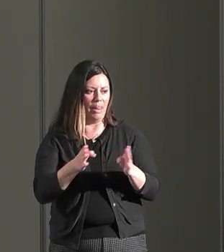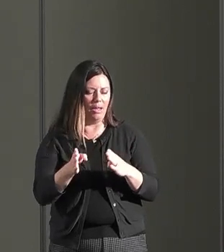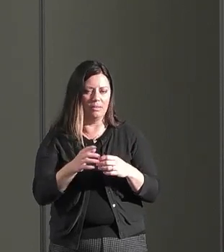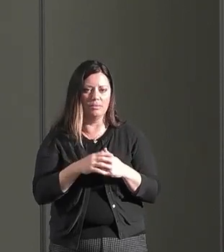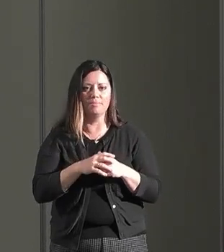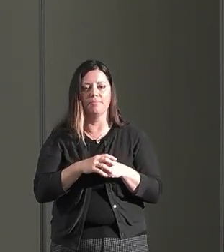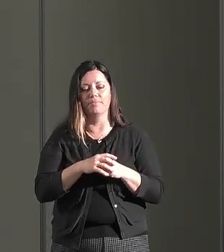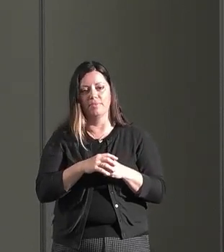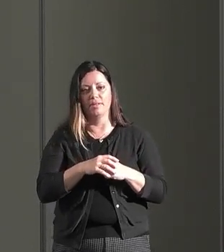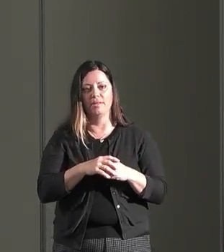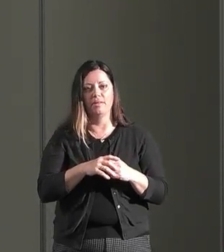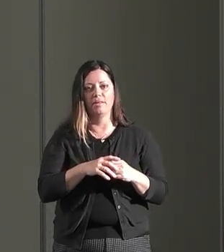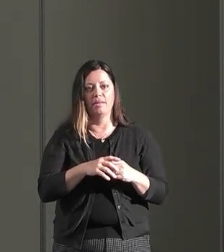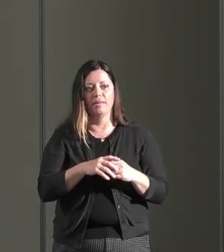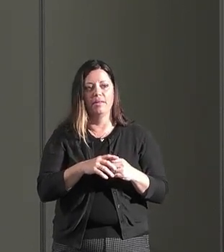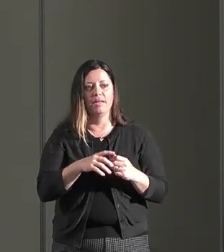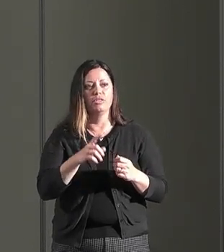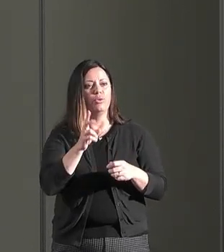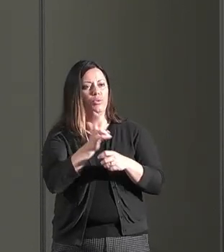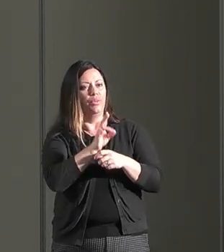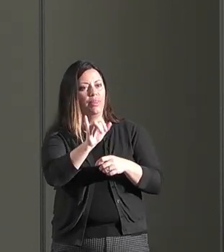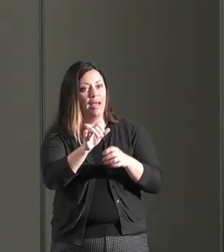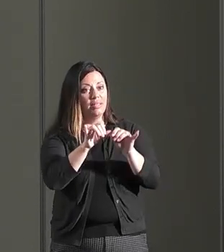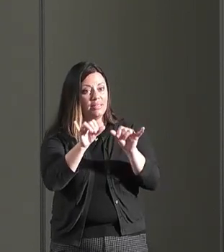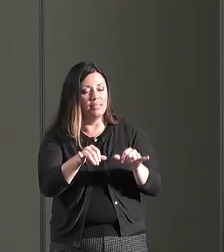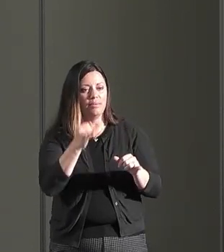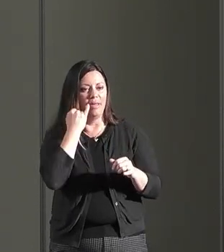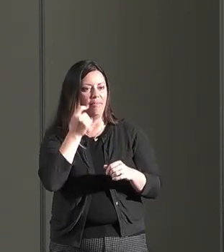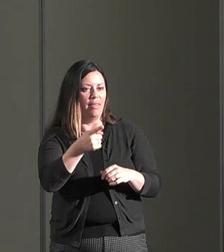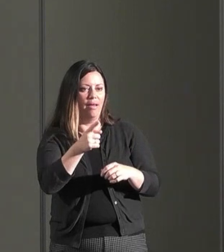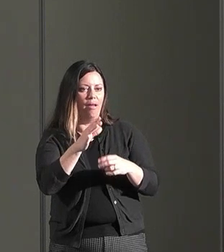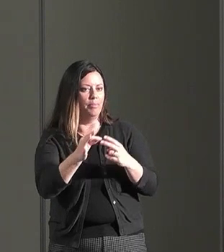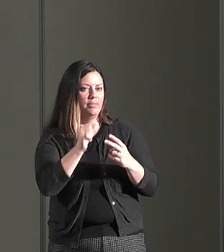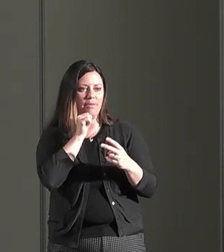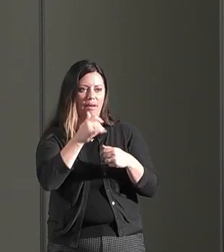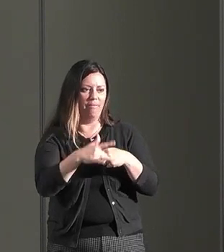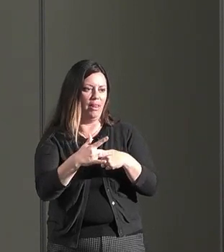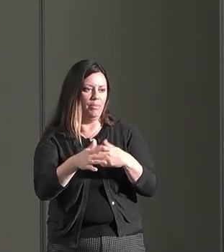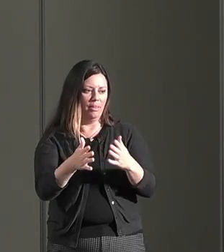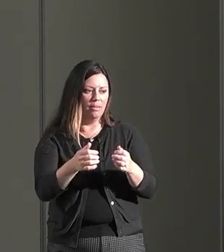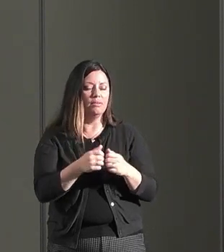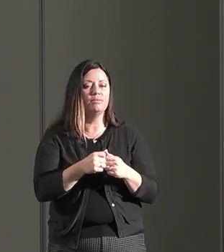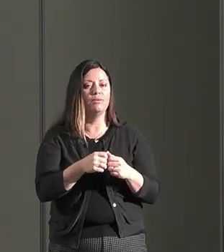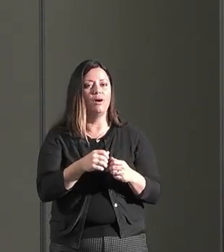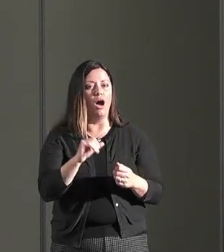there is a backup option available in those situations. We also have some technological